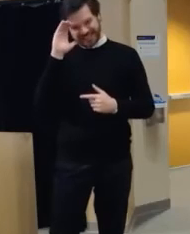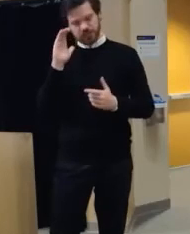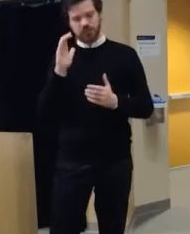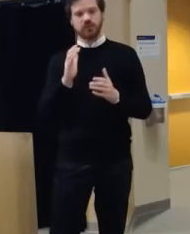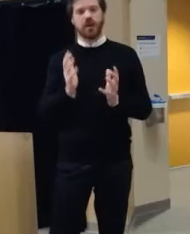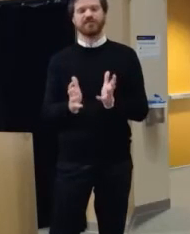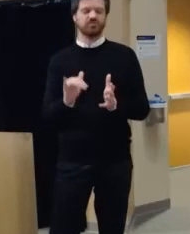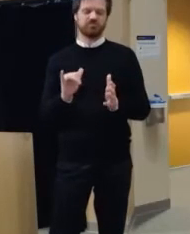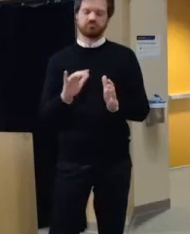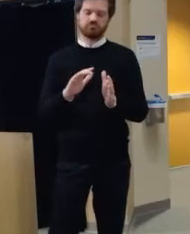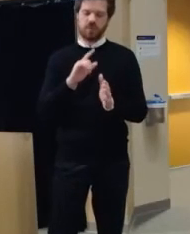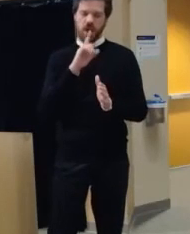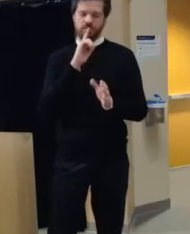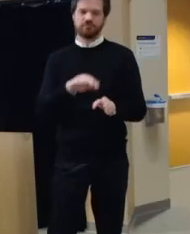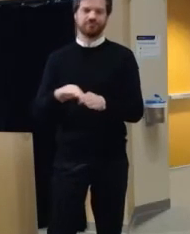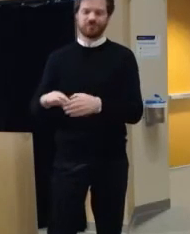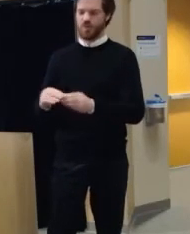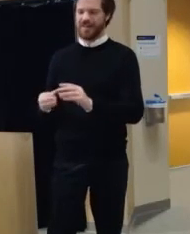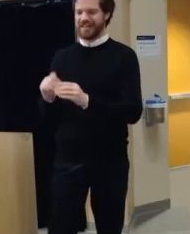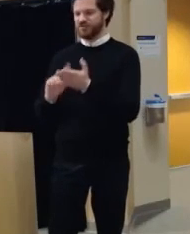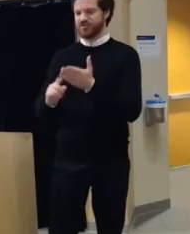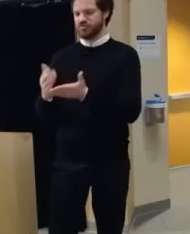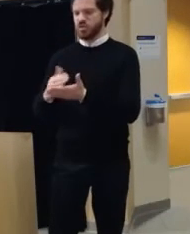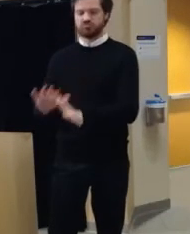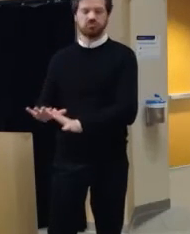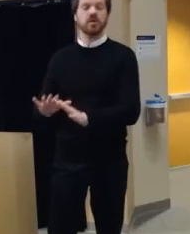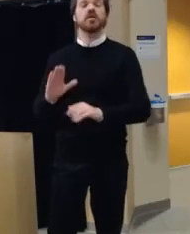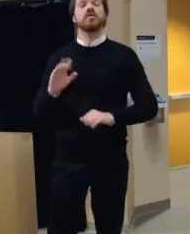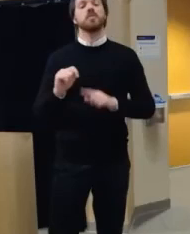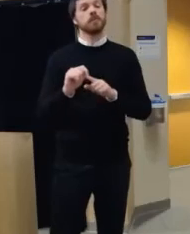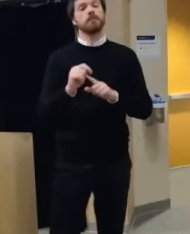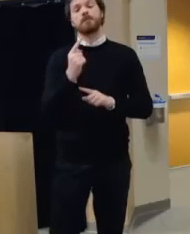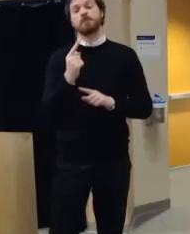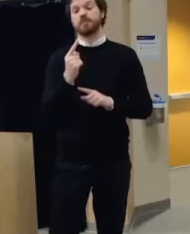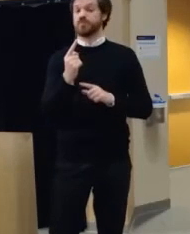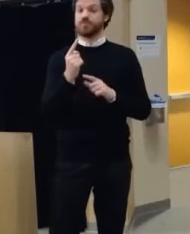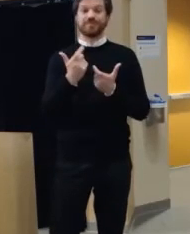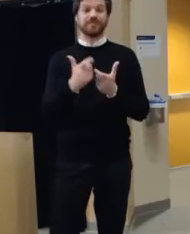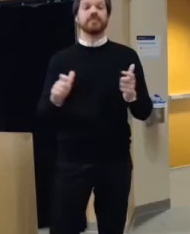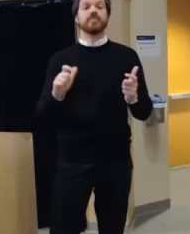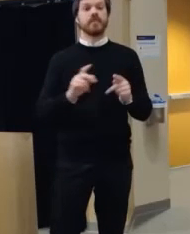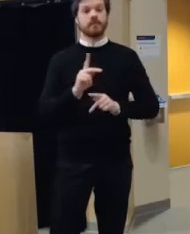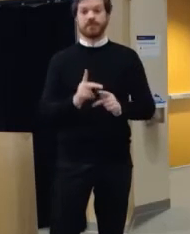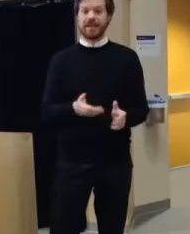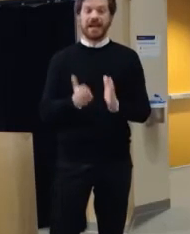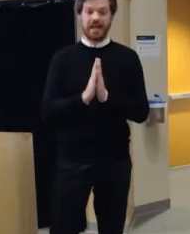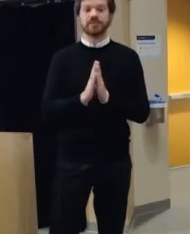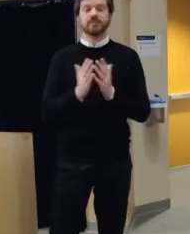give this isn't about qu the qualitative research aspect of it um but folks are asking for more and